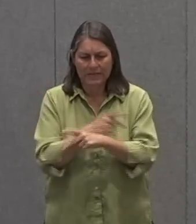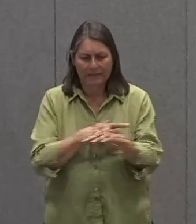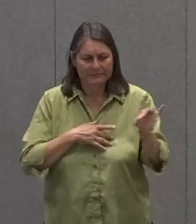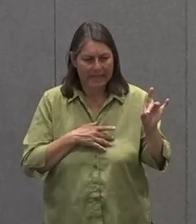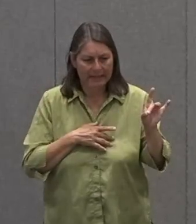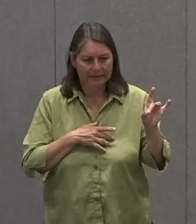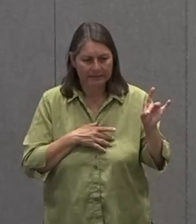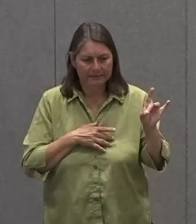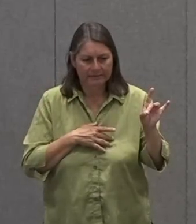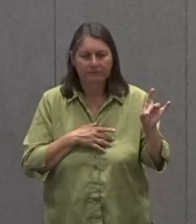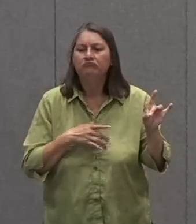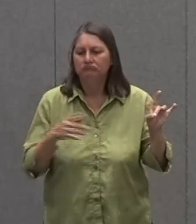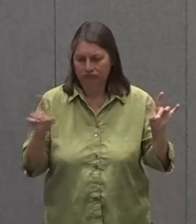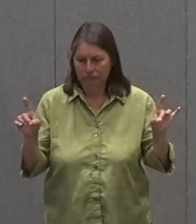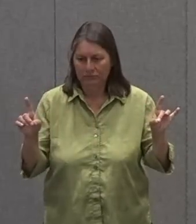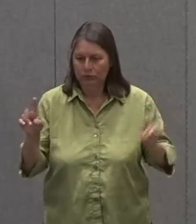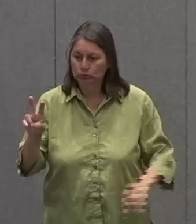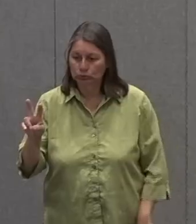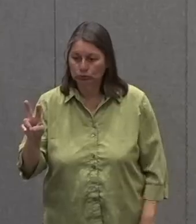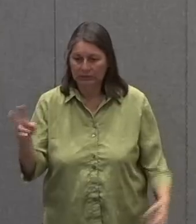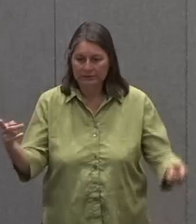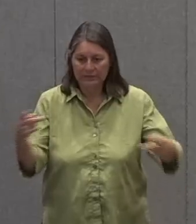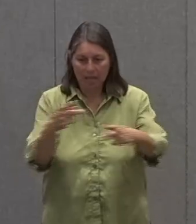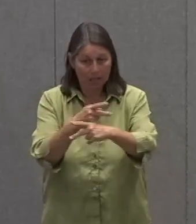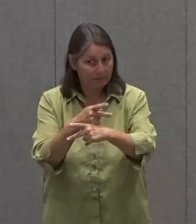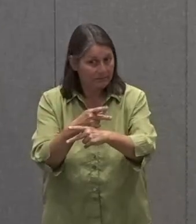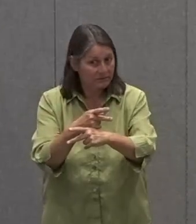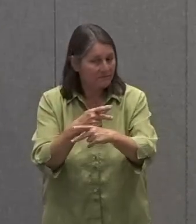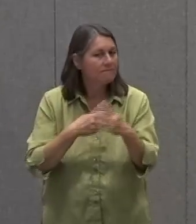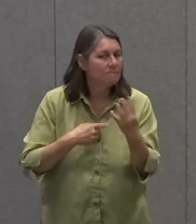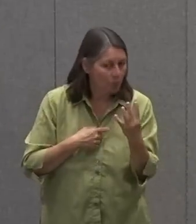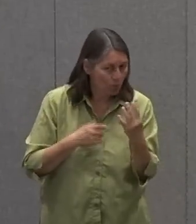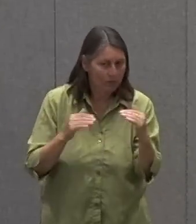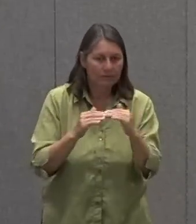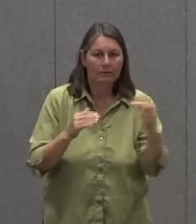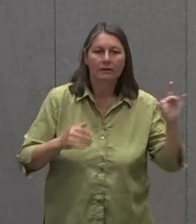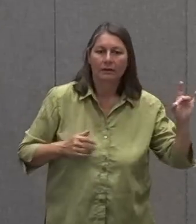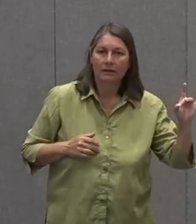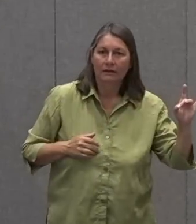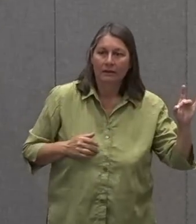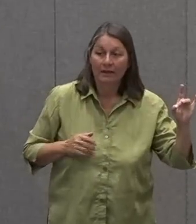our two times our four. Can we do five?